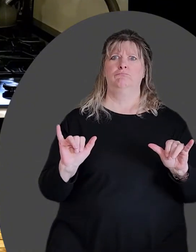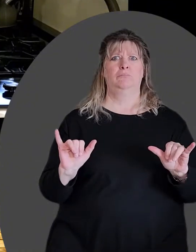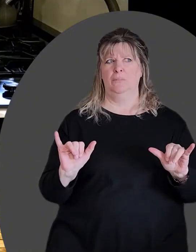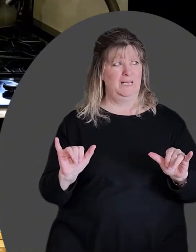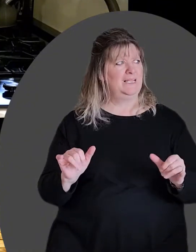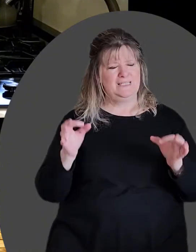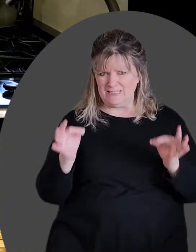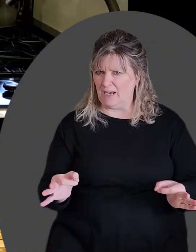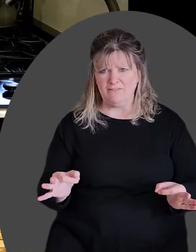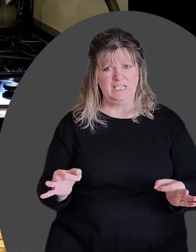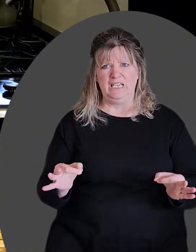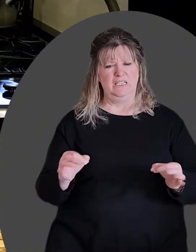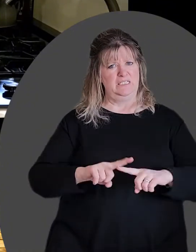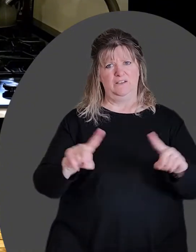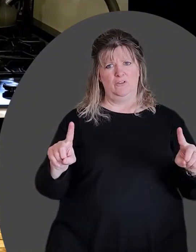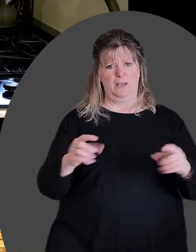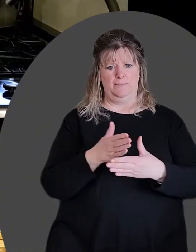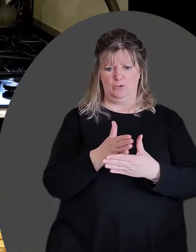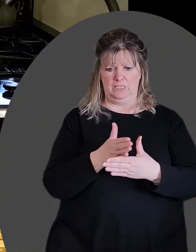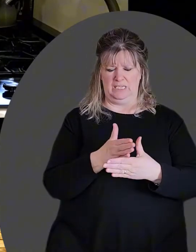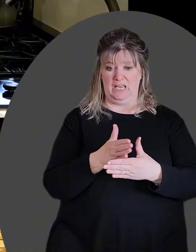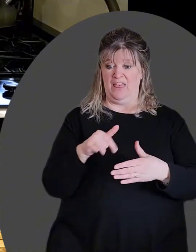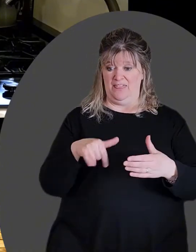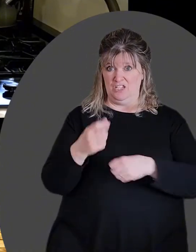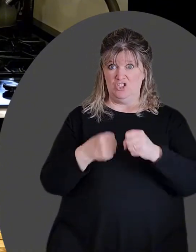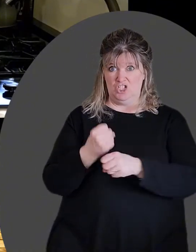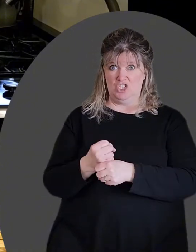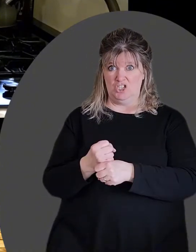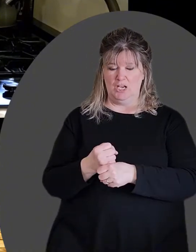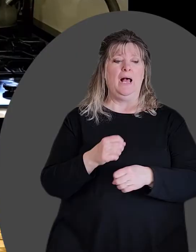definite difference between this year's and last year's